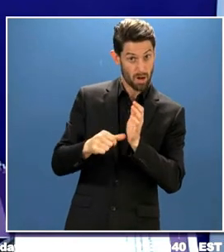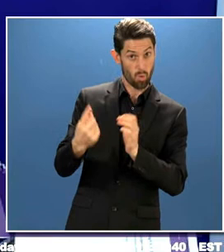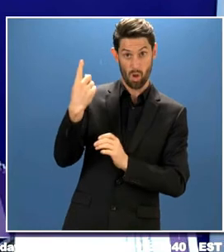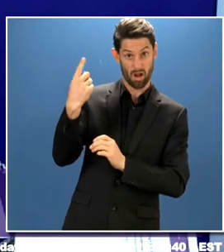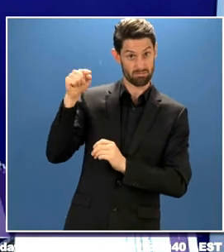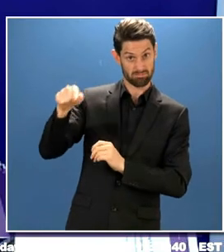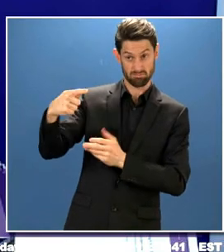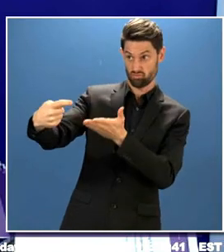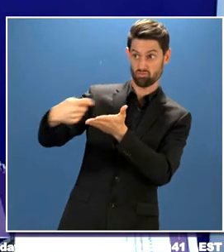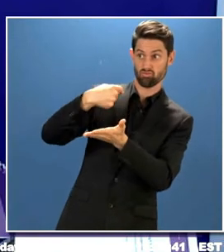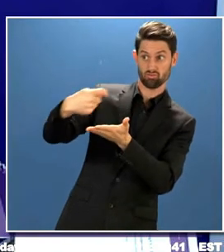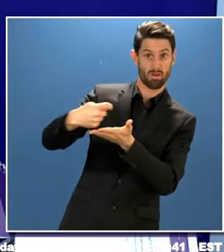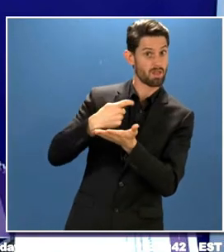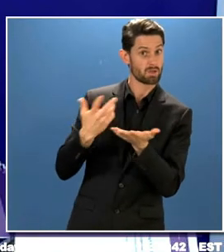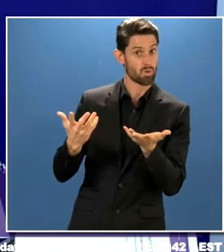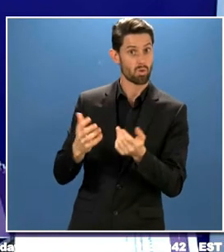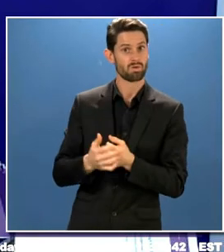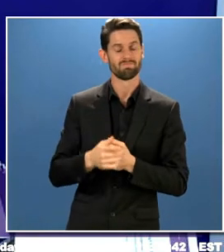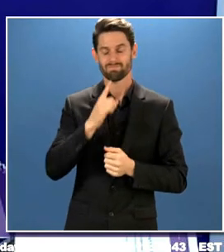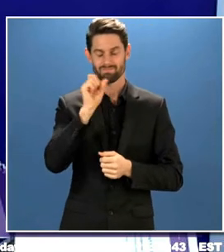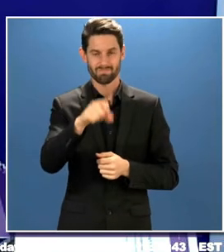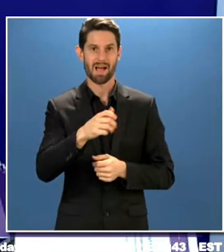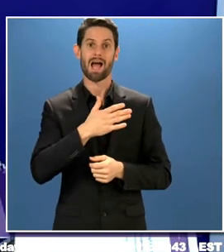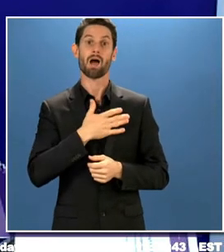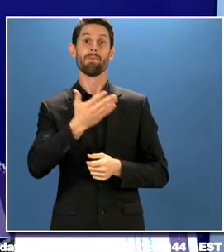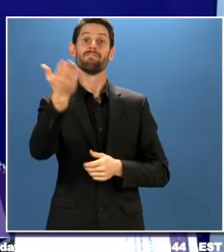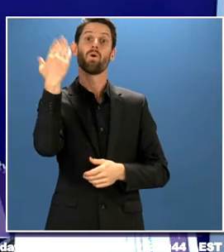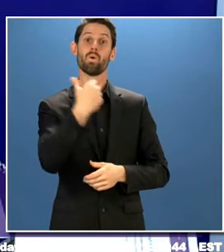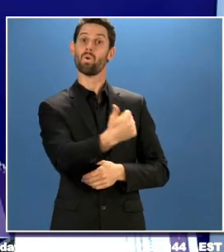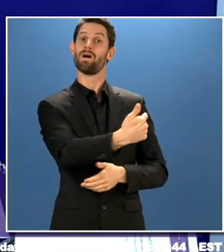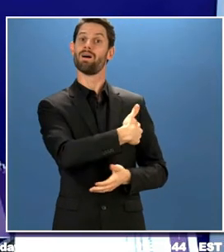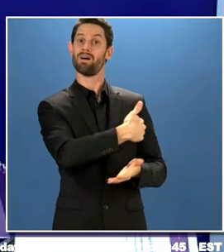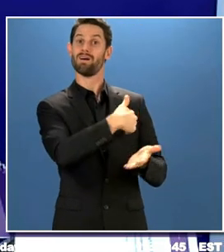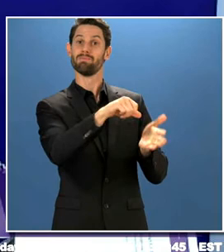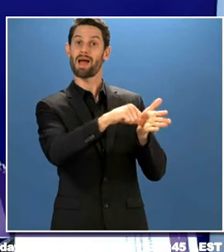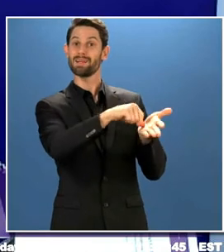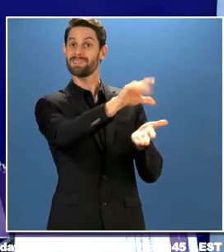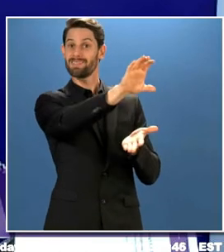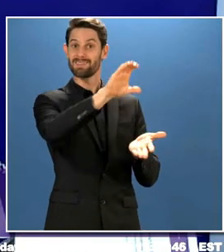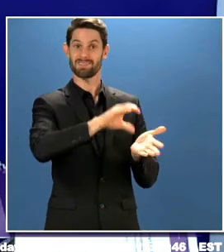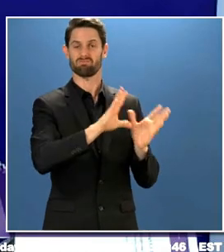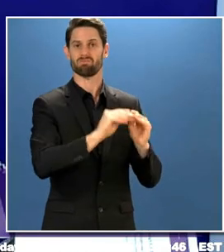Yes, we no longer receive a grant for Project 21, so our funding is dependent